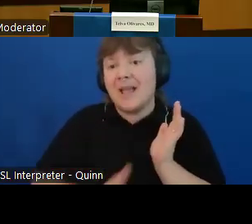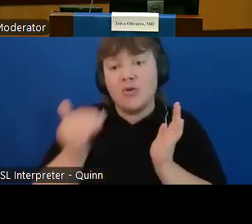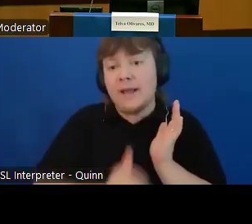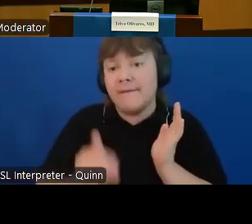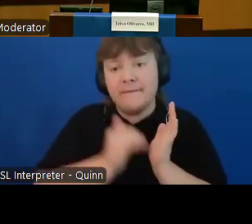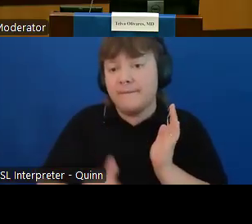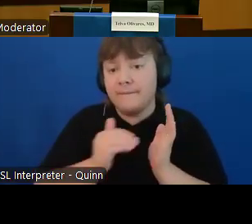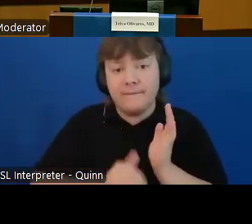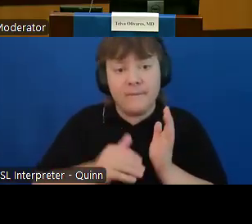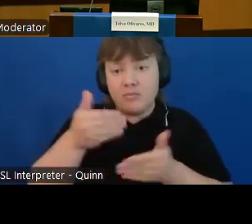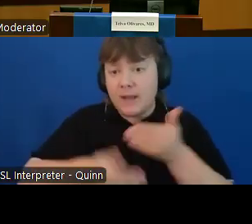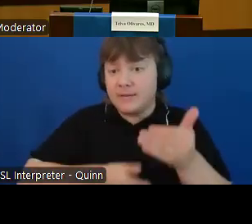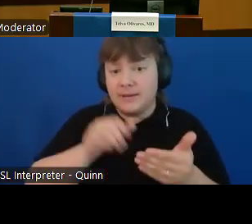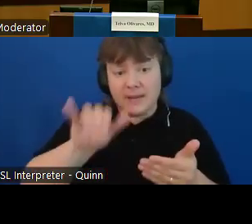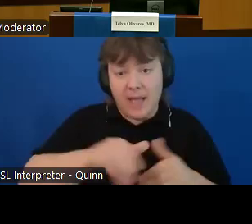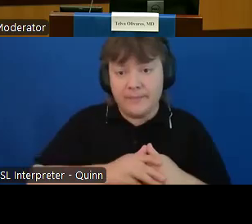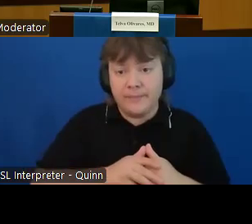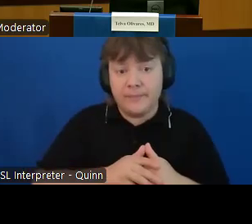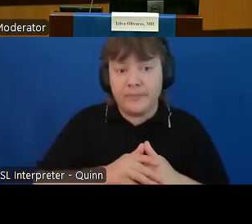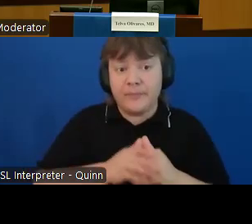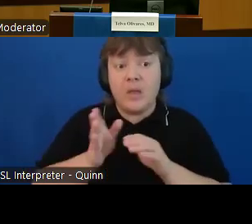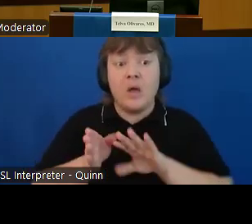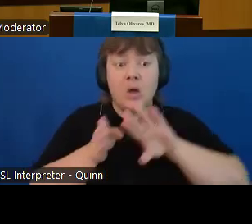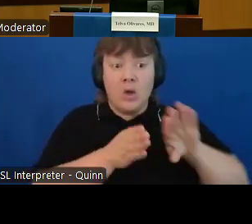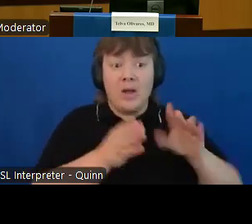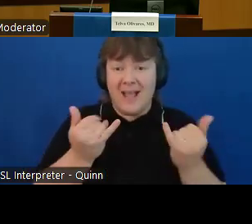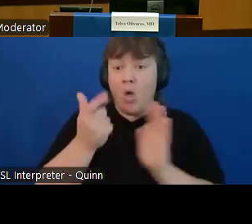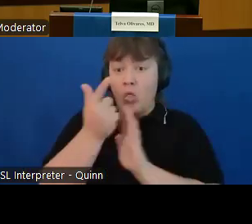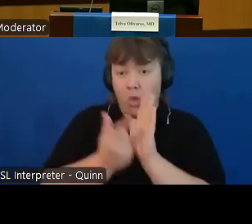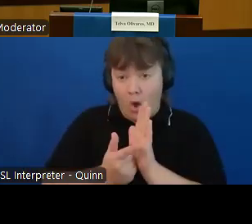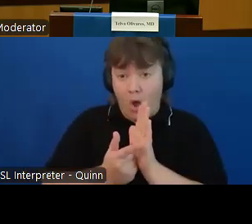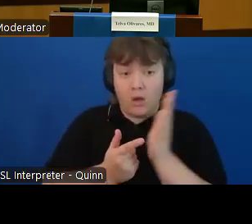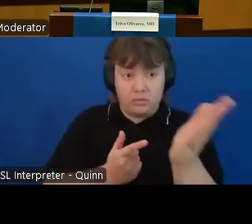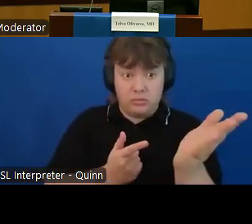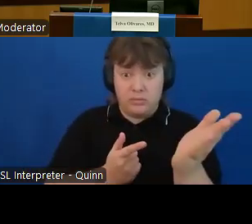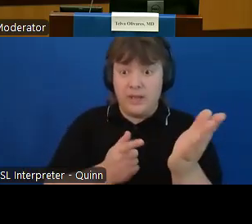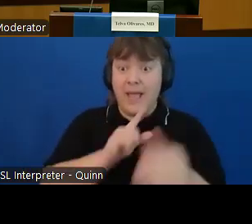let me tell you about the law now. So there's the made eligibility up on the top. Patient has to be